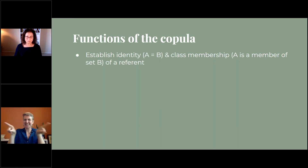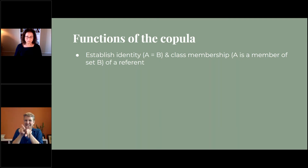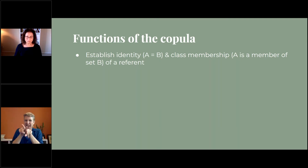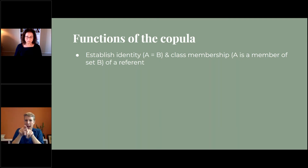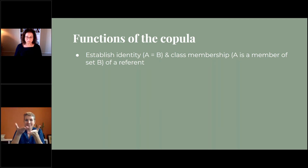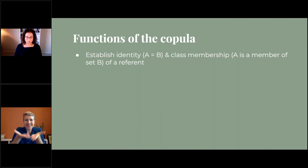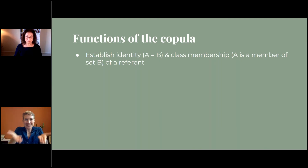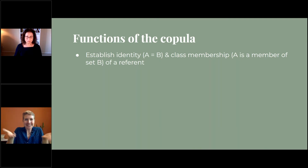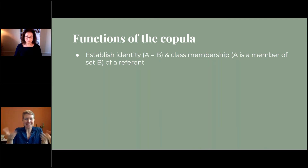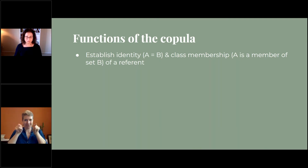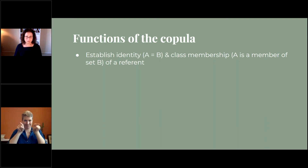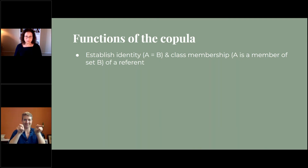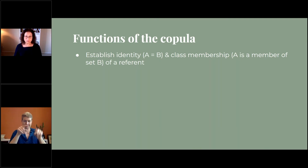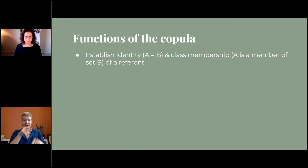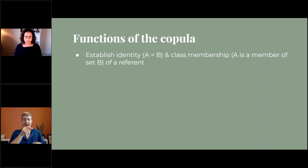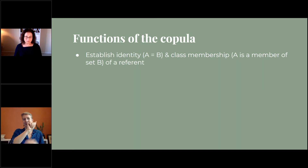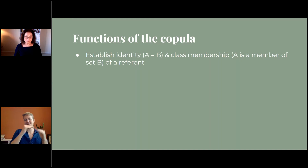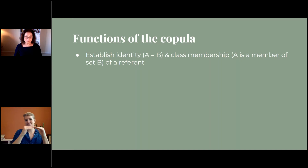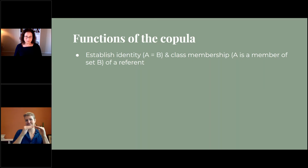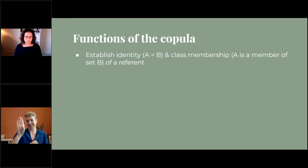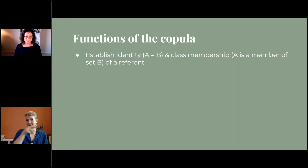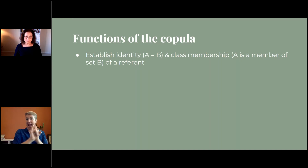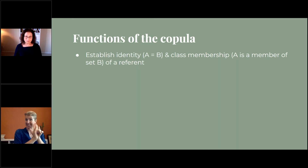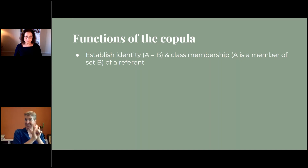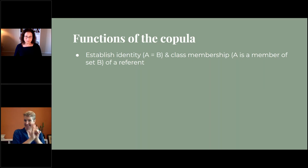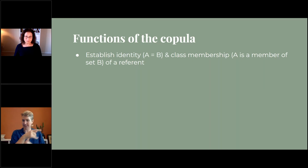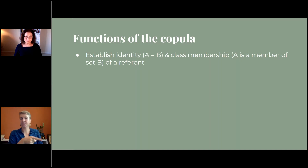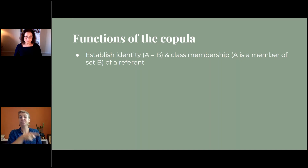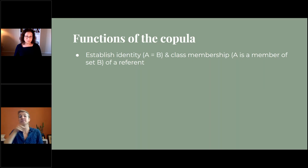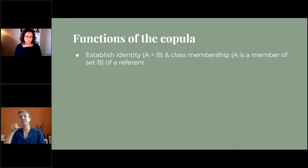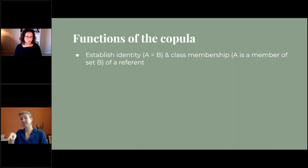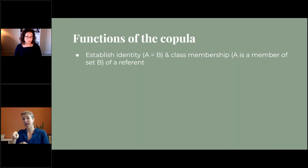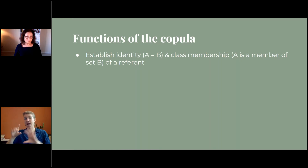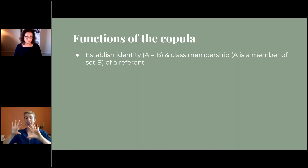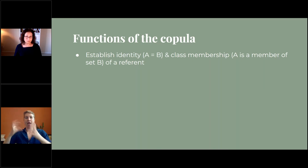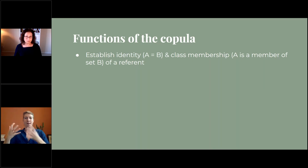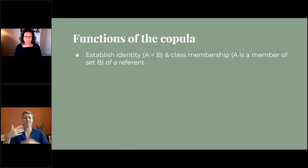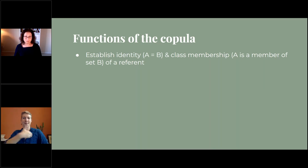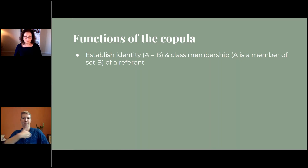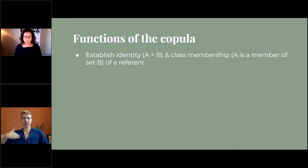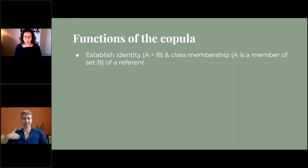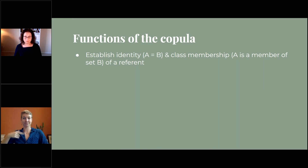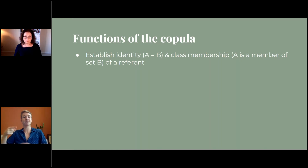Bruce Wayne is Batman, it’s the same person, it’s the same thing, it’s an identity statement.